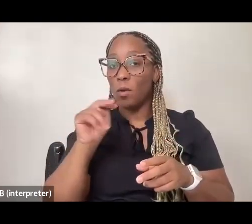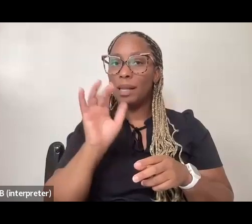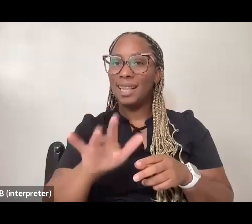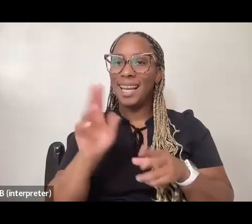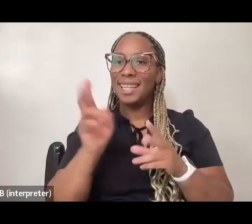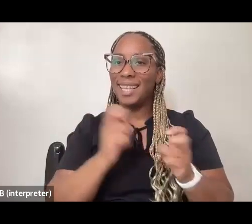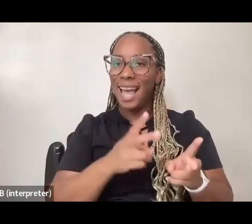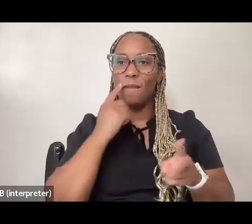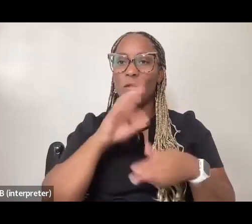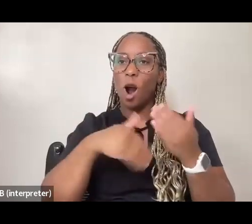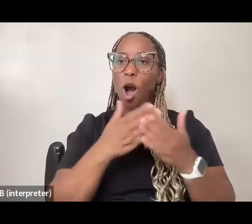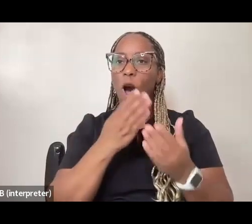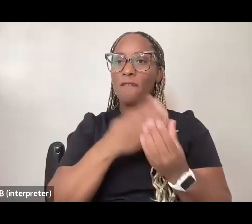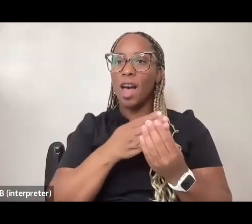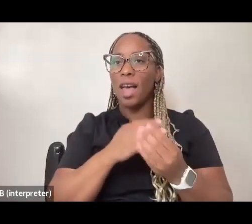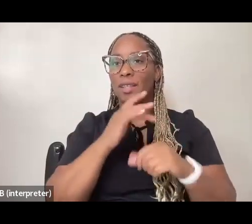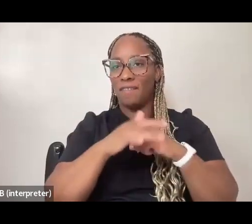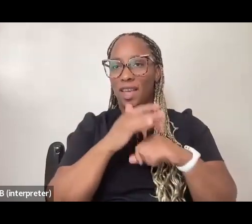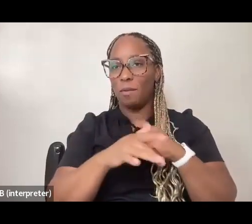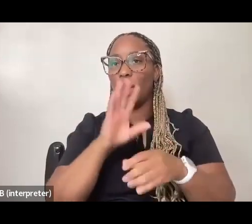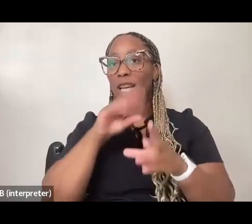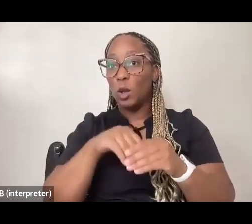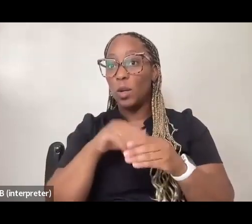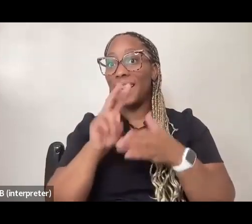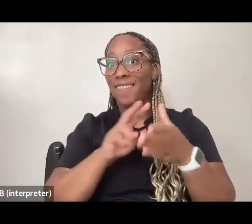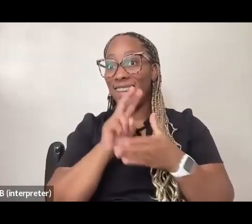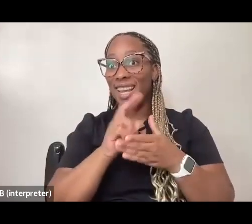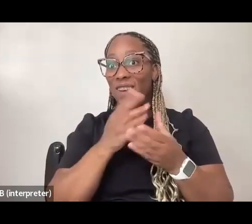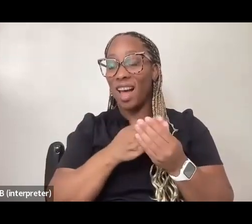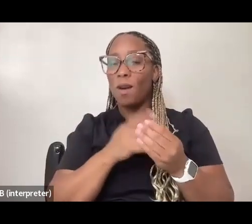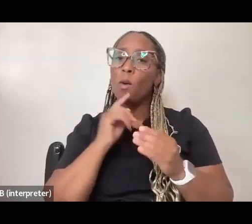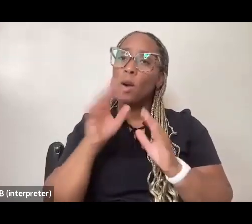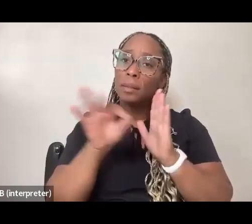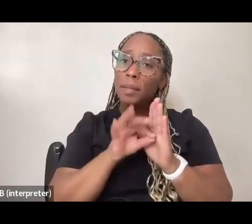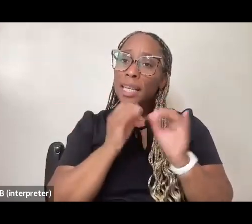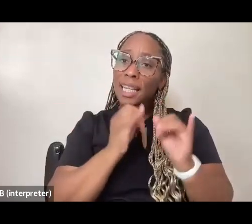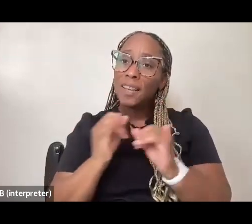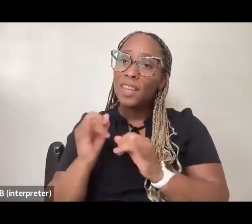available, including video and transcript files. Or to select individual files, you can choose from the list of